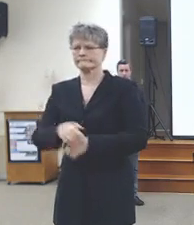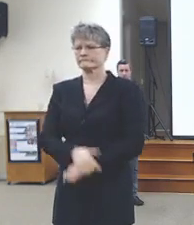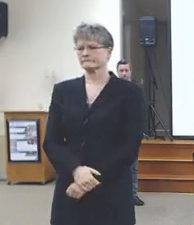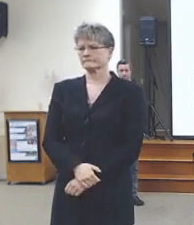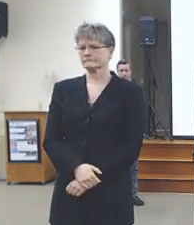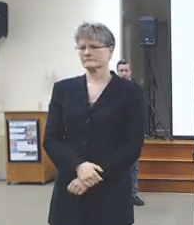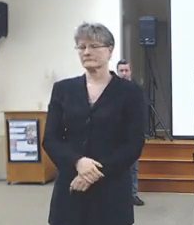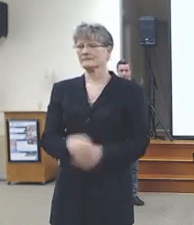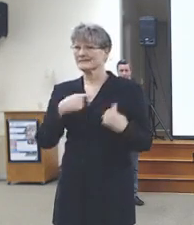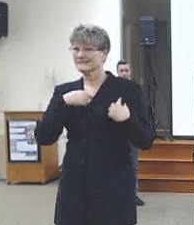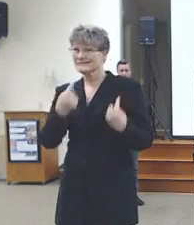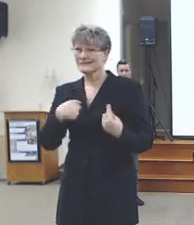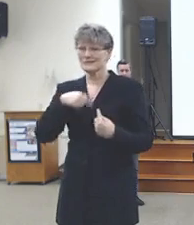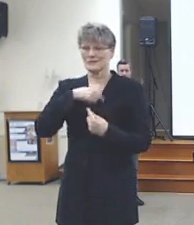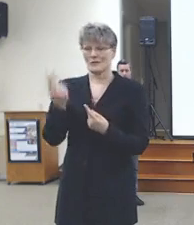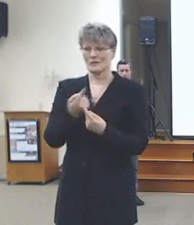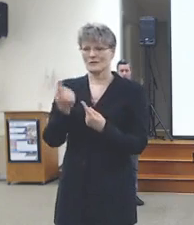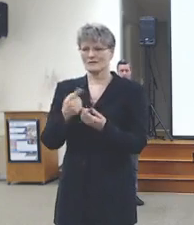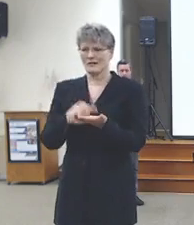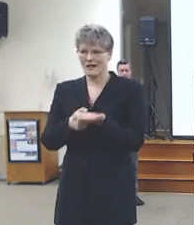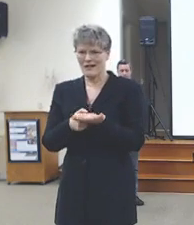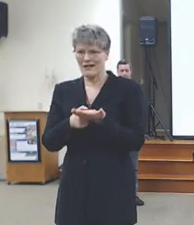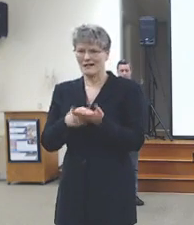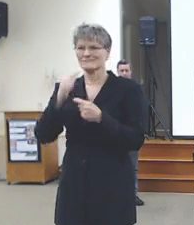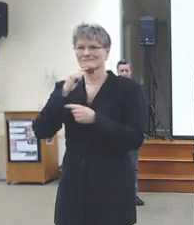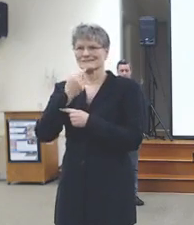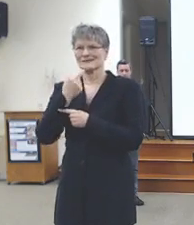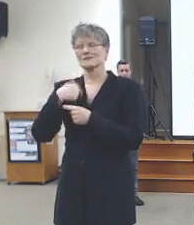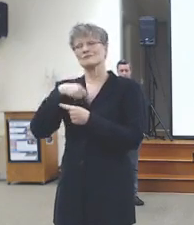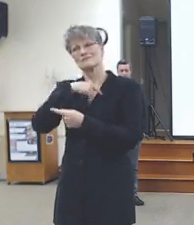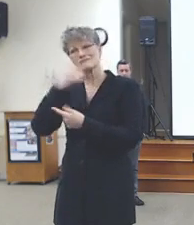talking about other things we did implement our grocery program yesterday